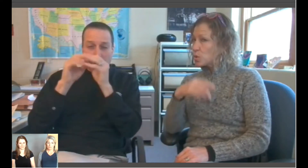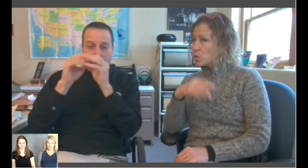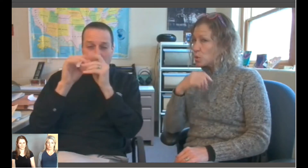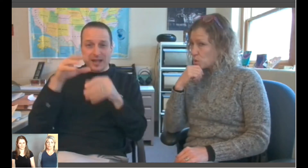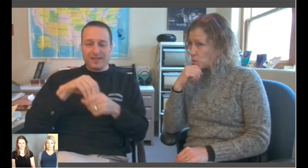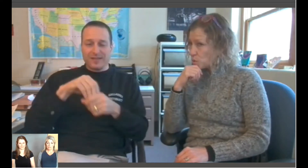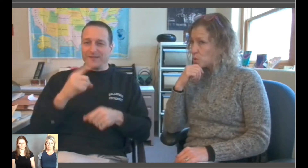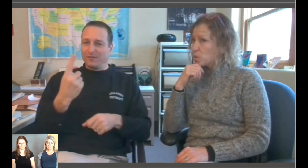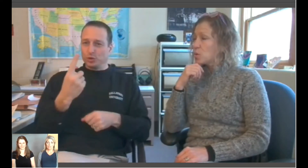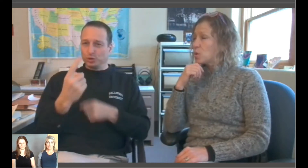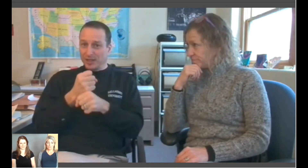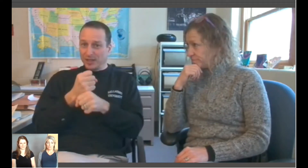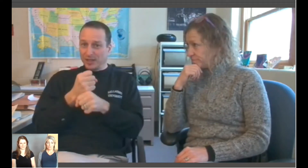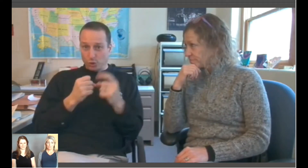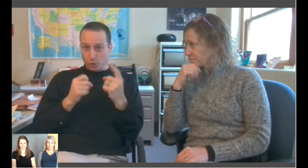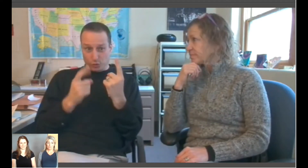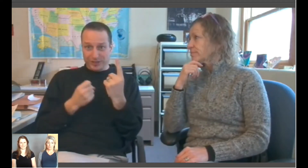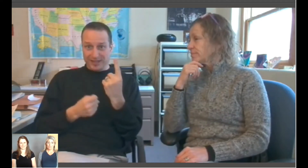But then after that, development slows down.